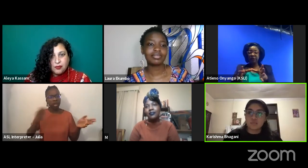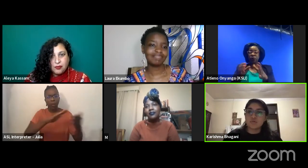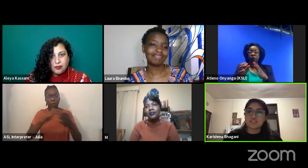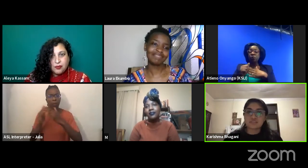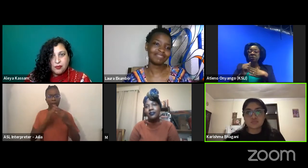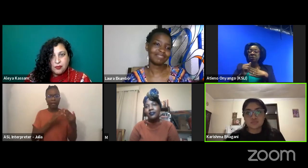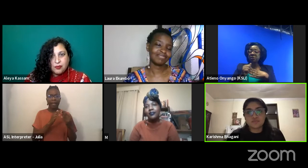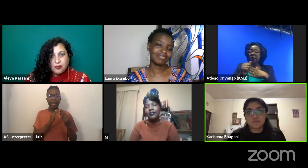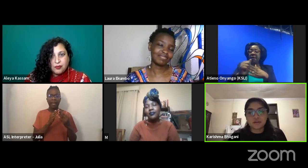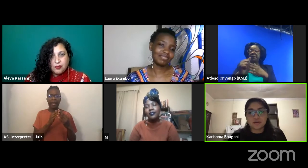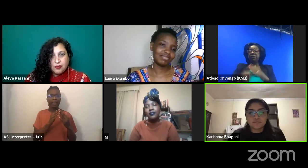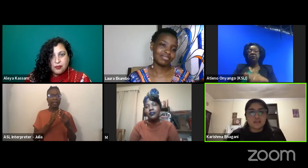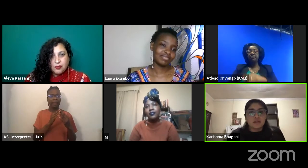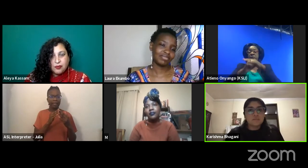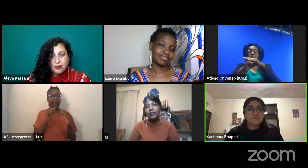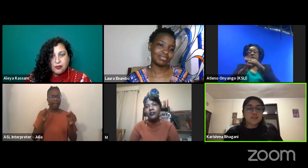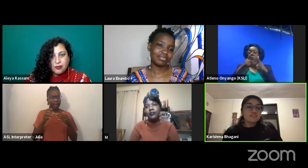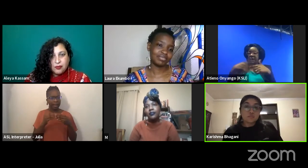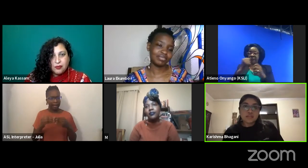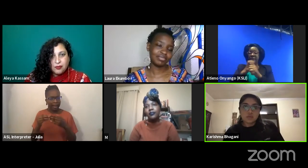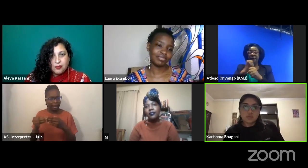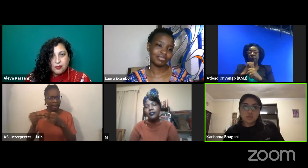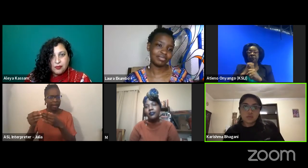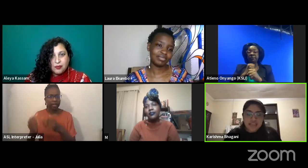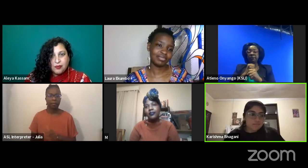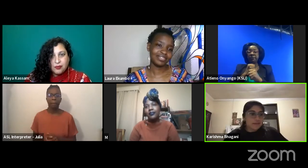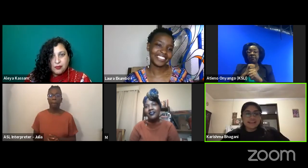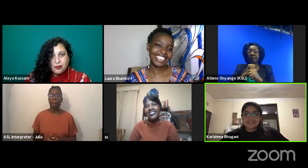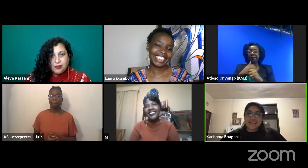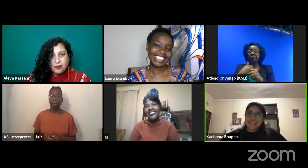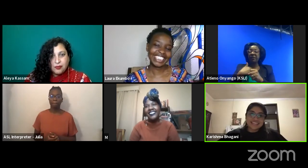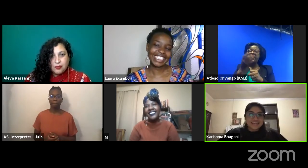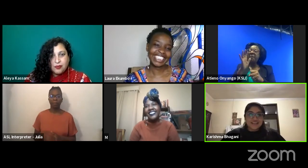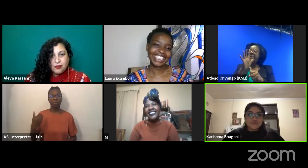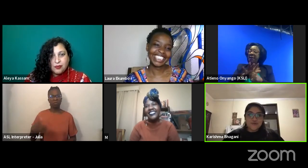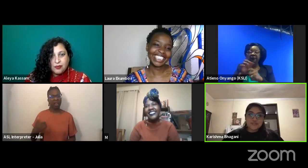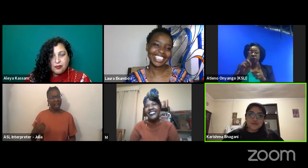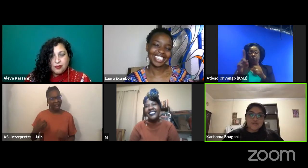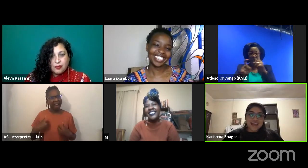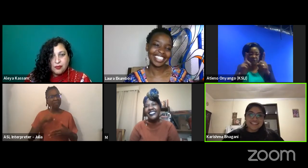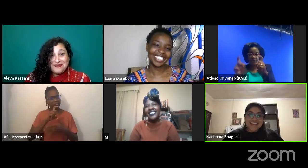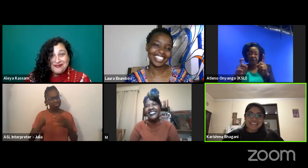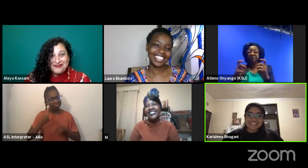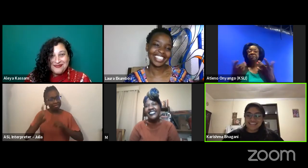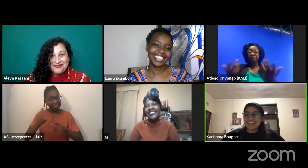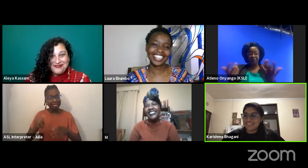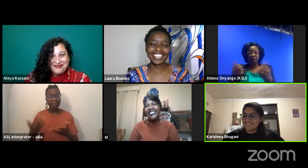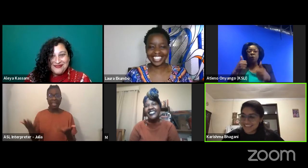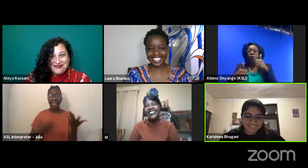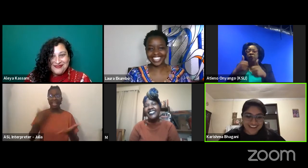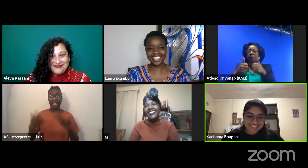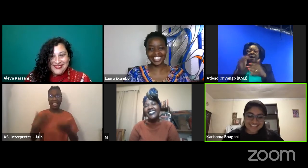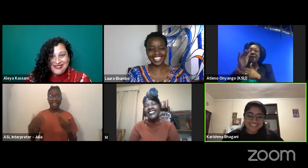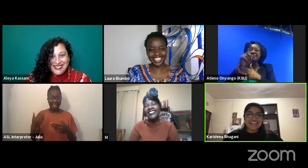whatever it is to move forward. I have so many questions they are many It's like, Whoa, which one to ask next, I'm looking at my list.